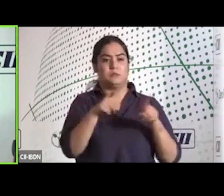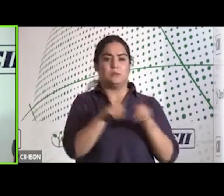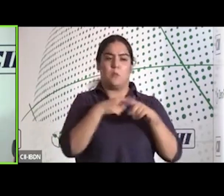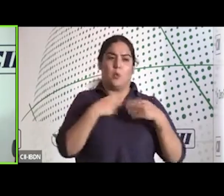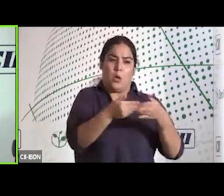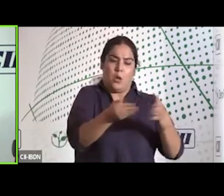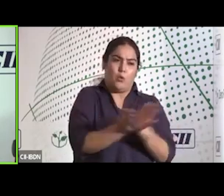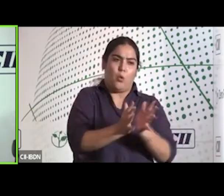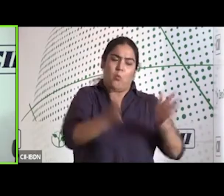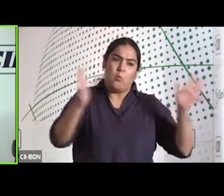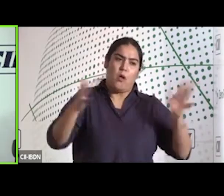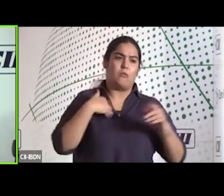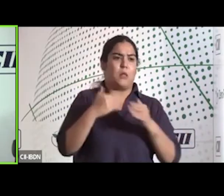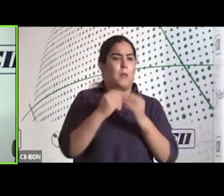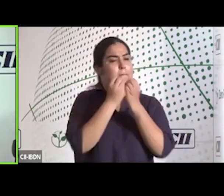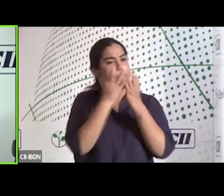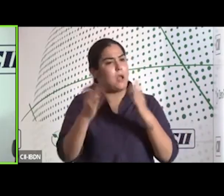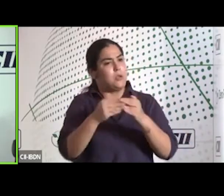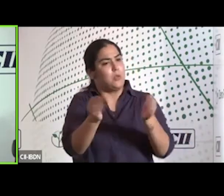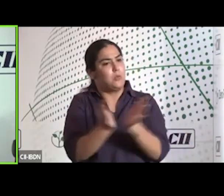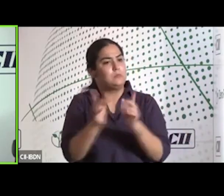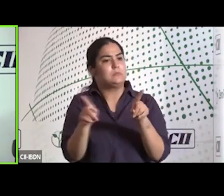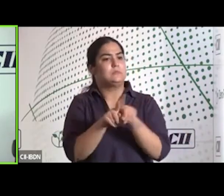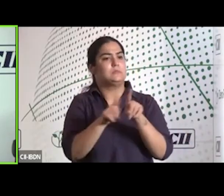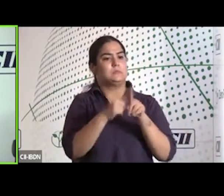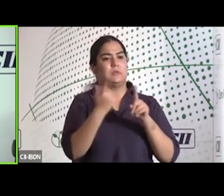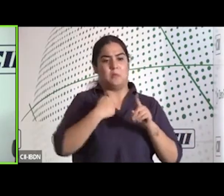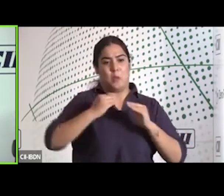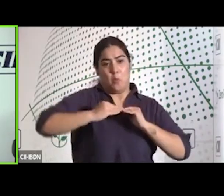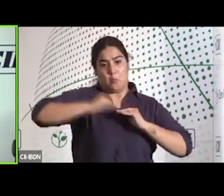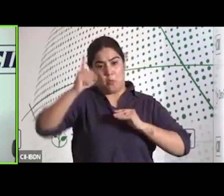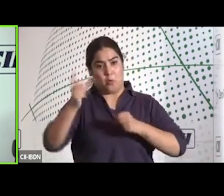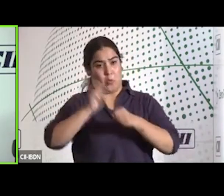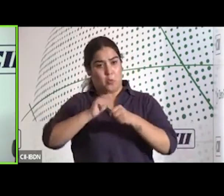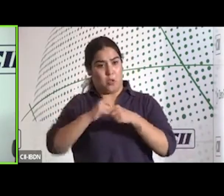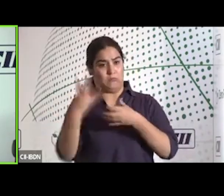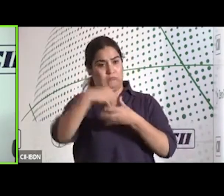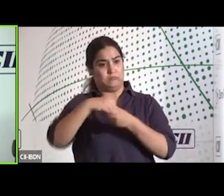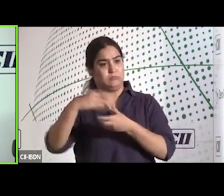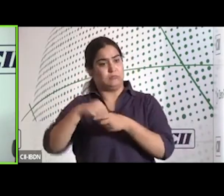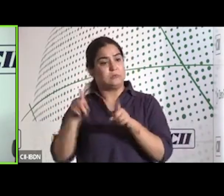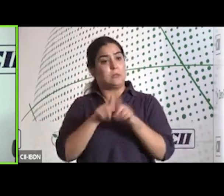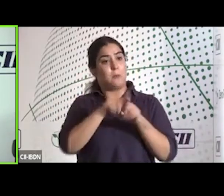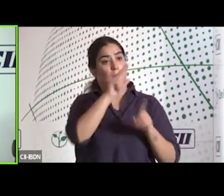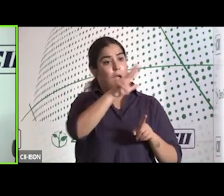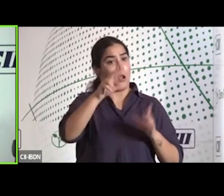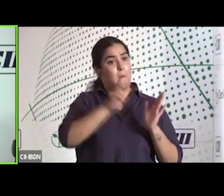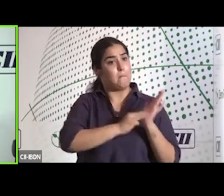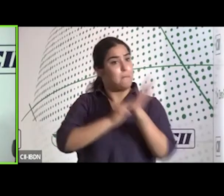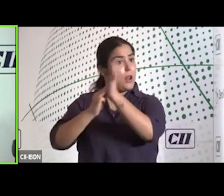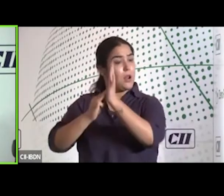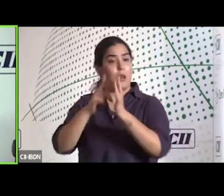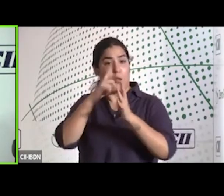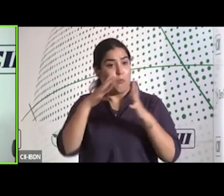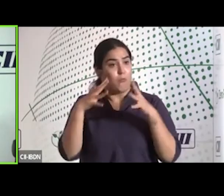I think at last count it was 12 million as each year of 88 million women